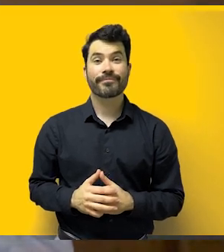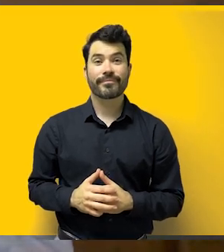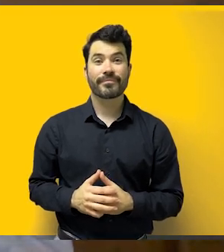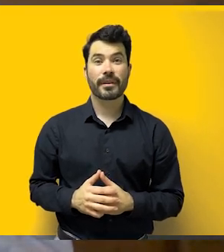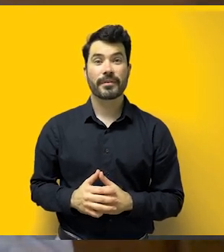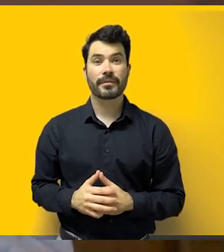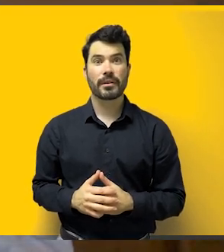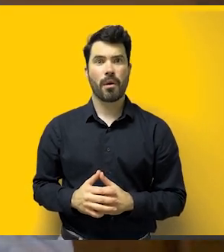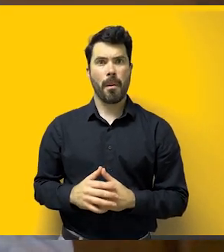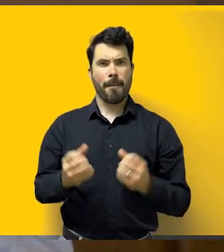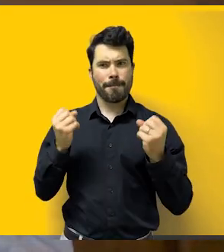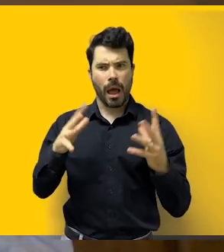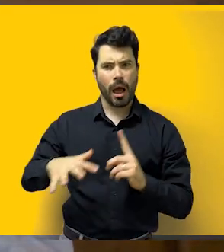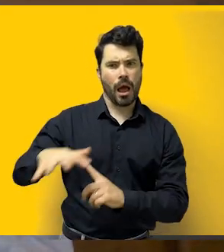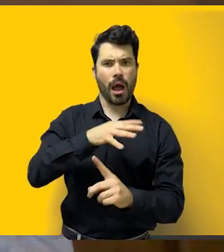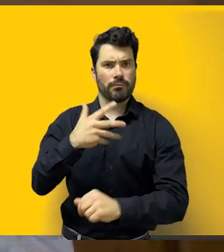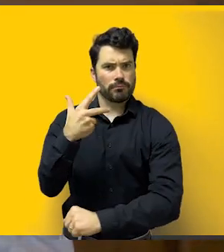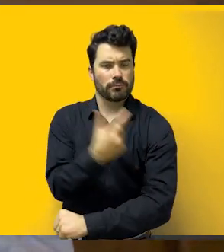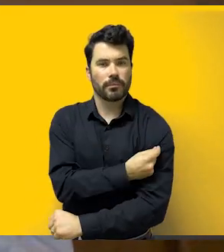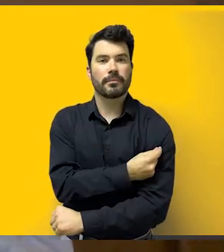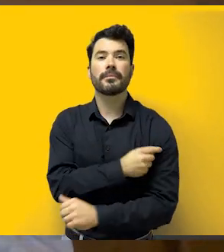and receive your vaccination after giving birth.